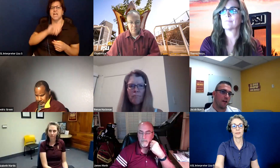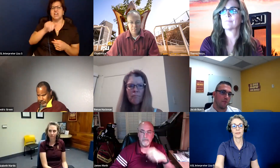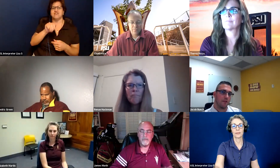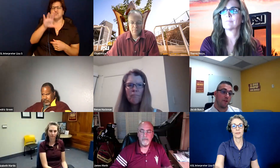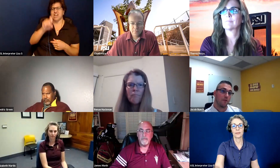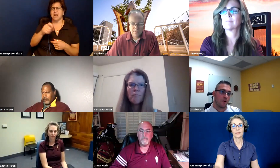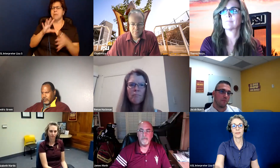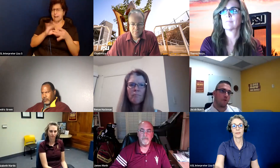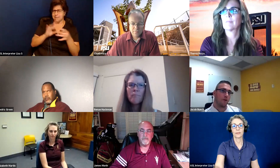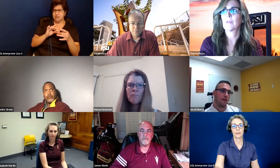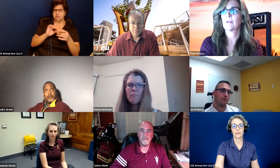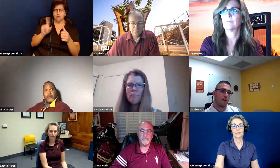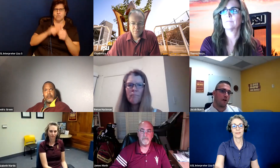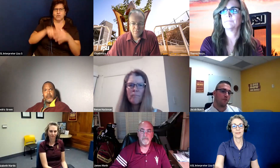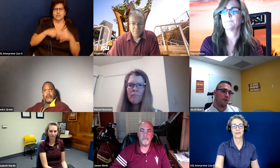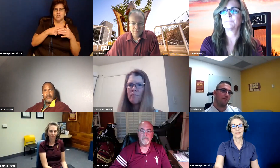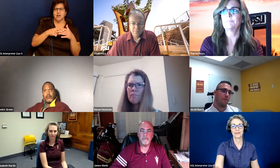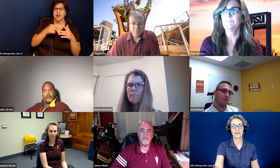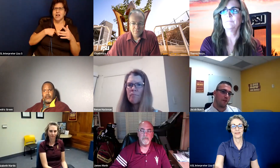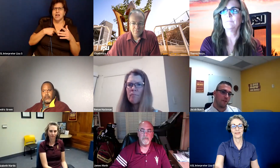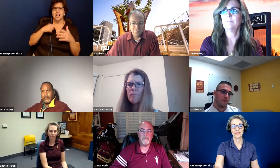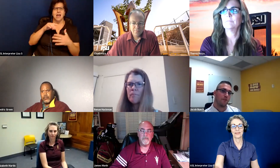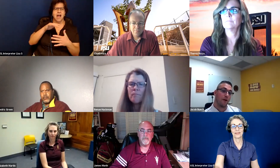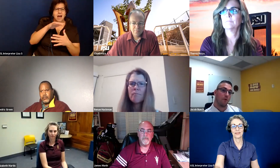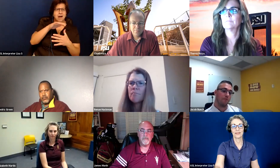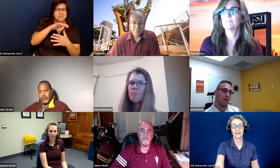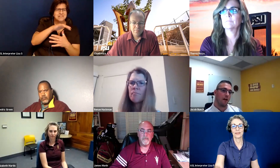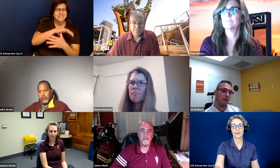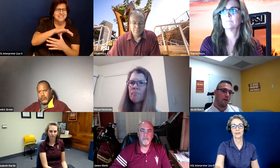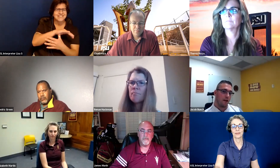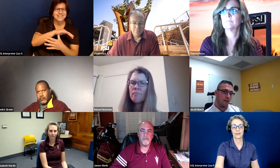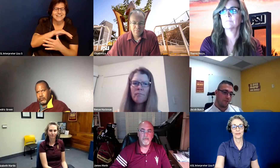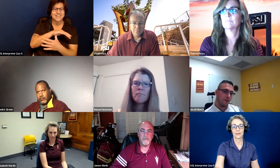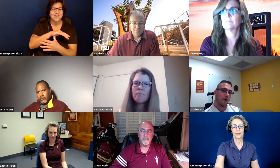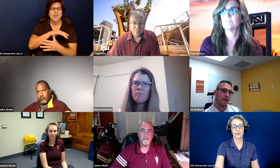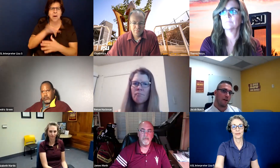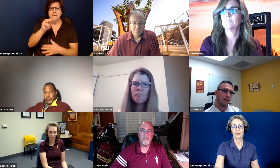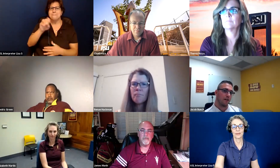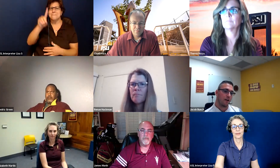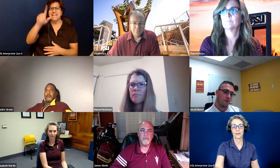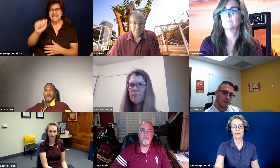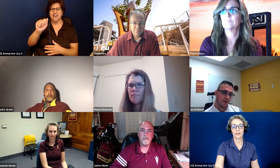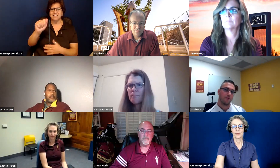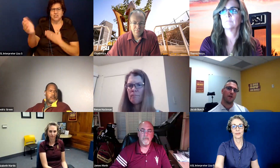I'm the senior (mumbles) media services. So I work and Cedric and I are co-workers.